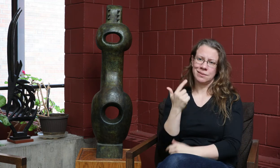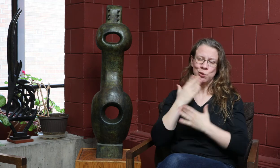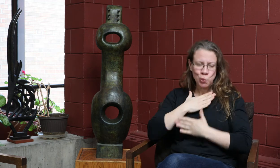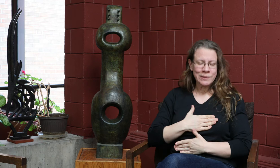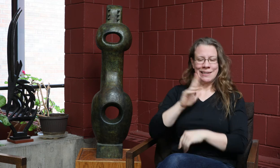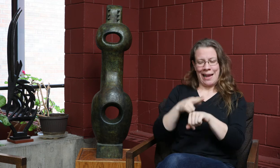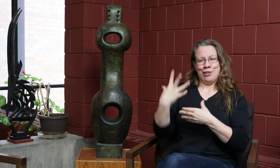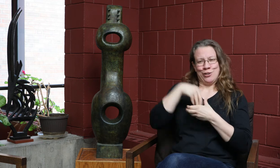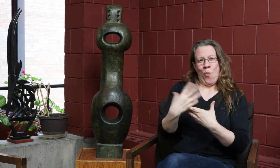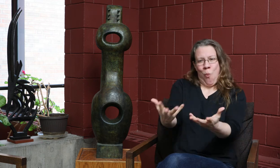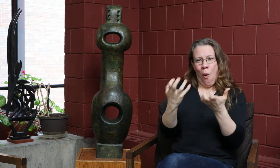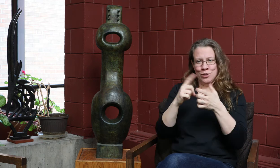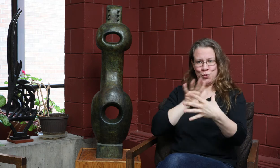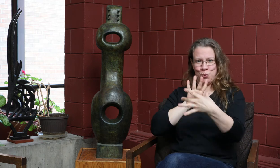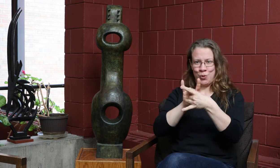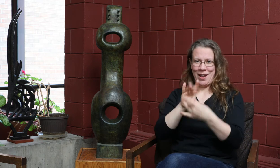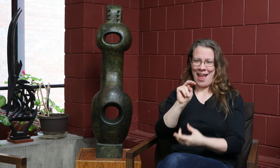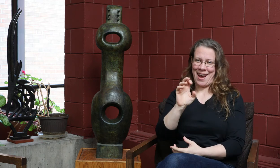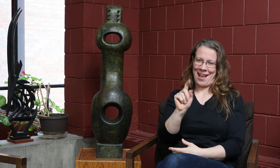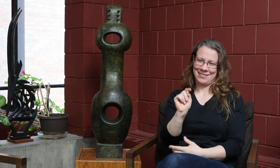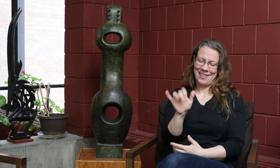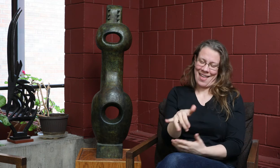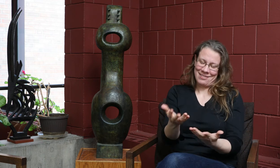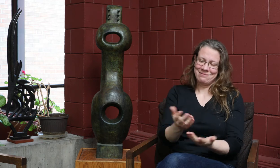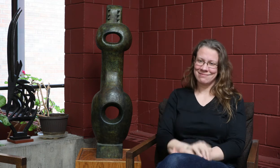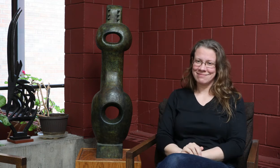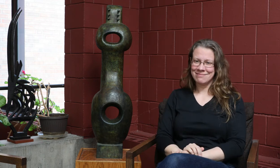It’s human nature to want to connect.